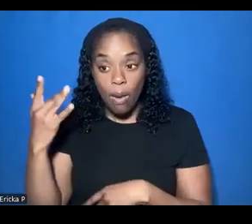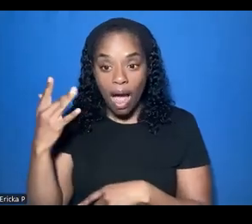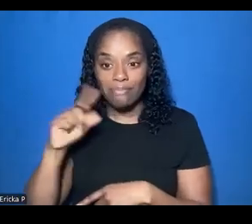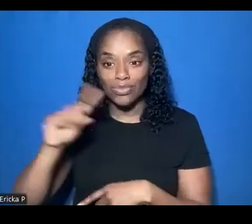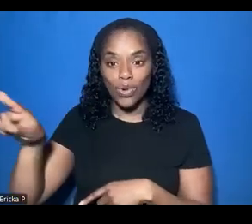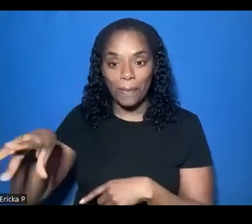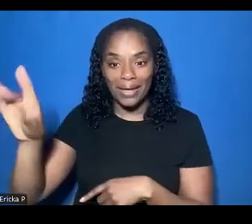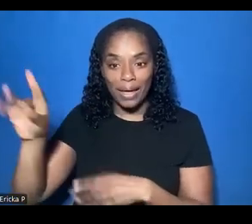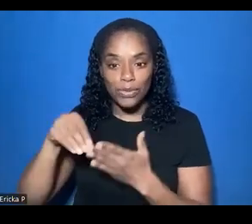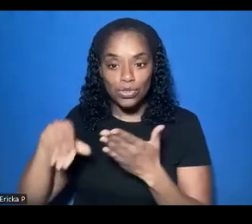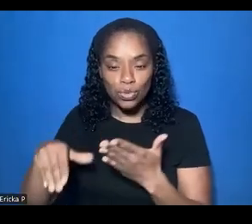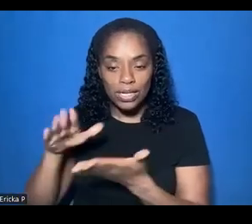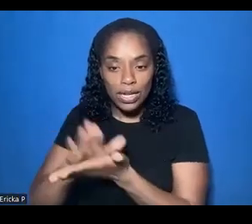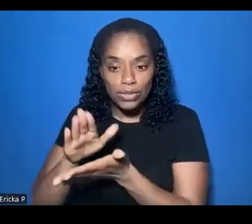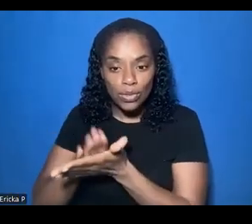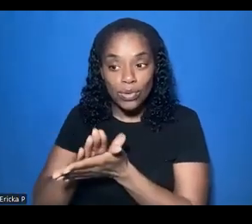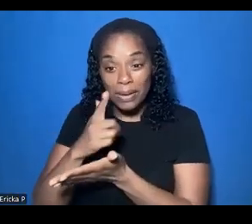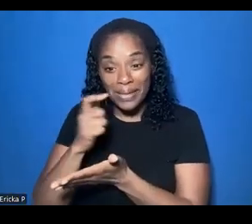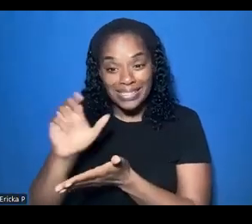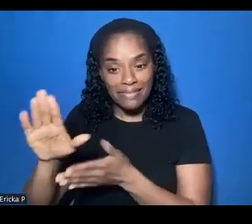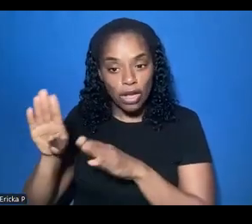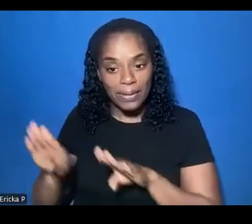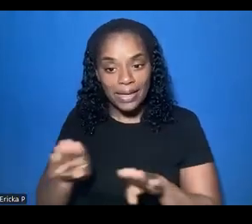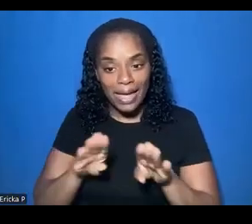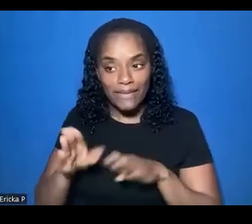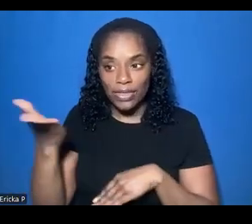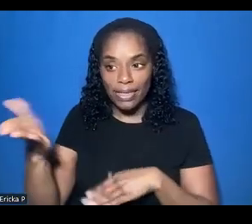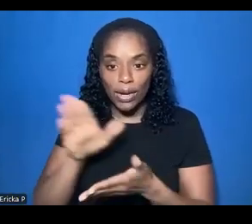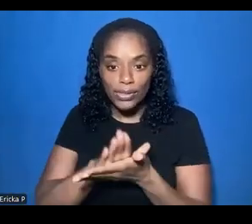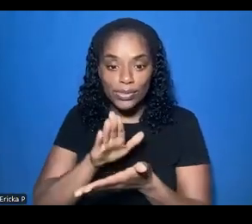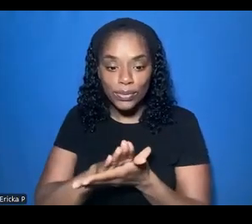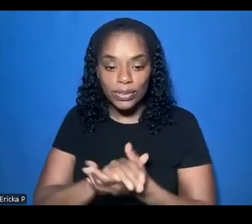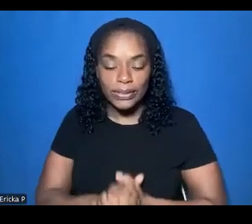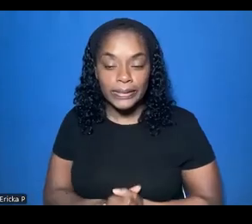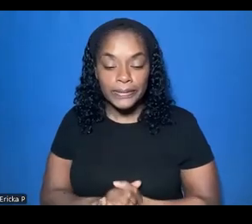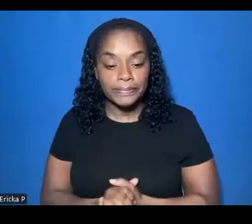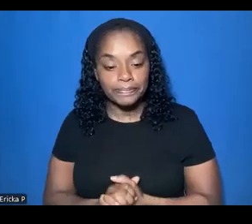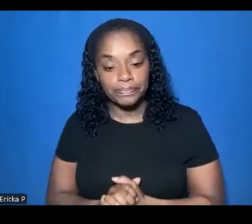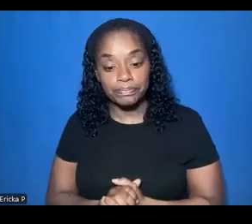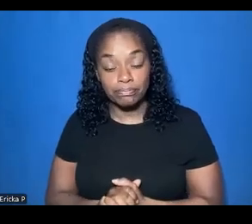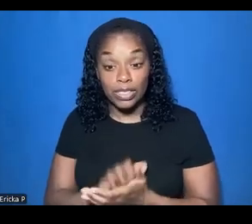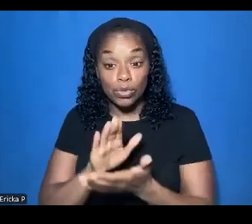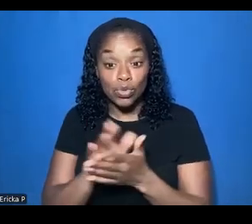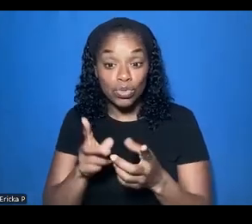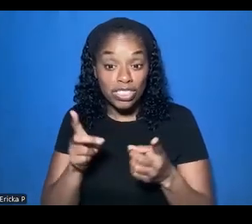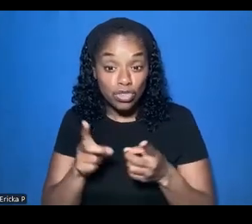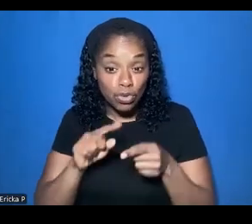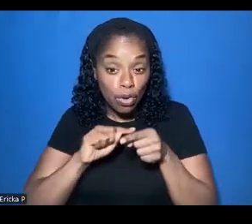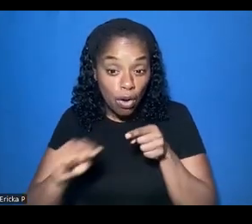because of the behaviors that they're having at school. When the school districts call, or when the school calls a parent